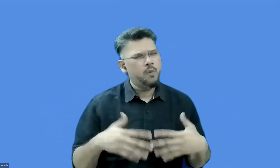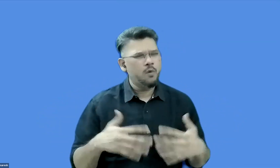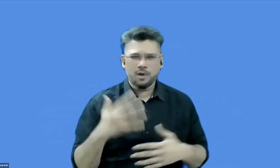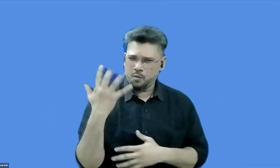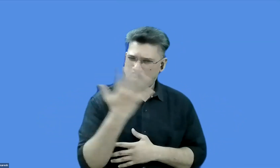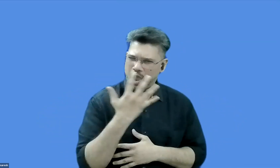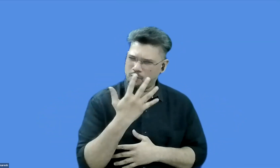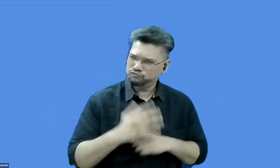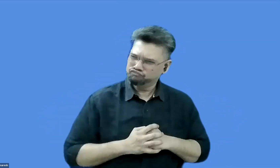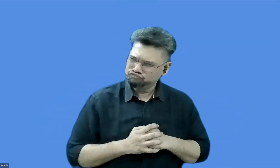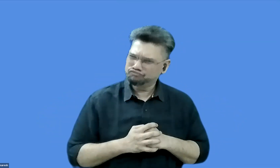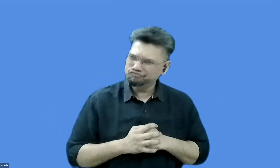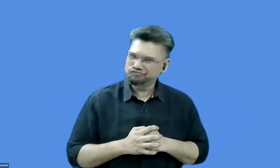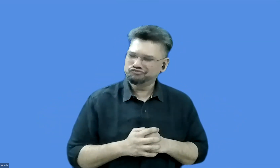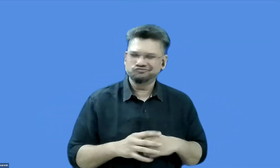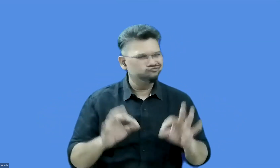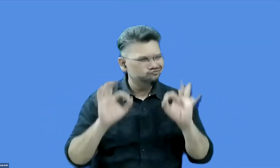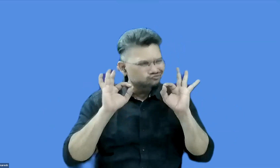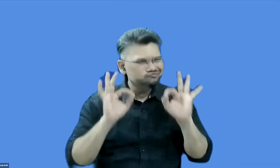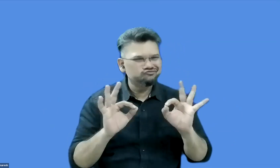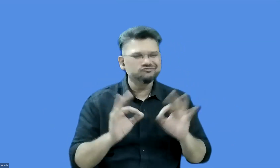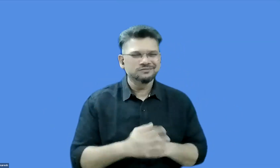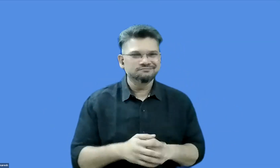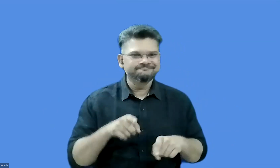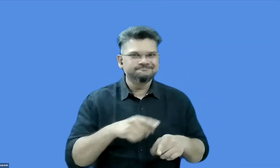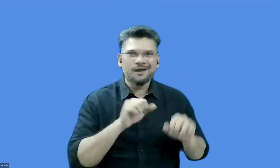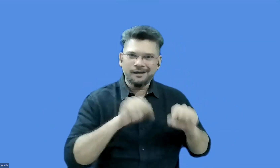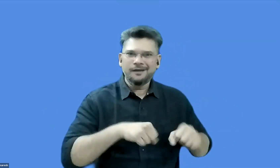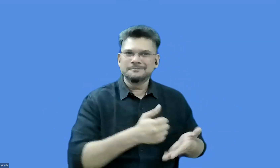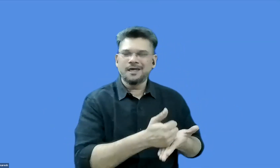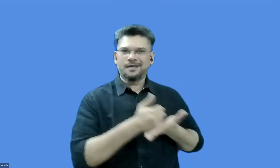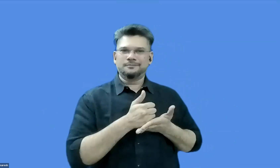, also creating the help desk, which is